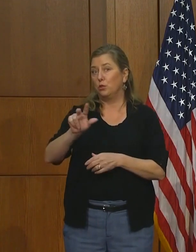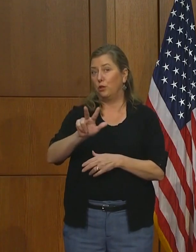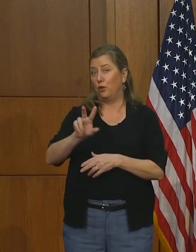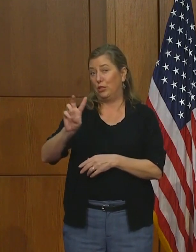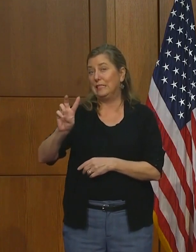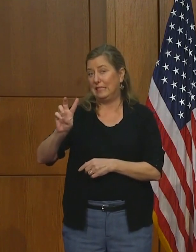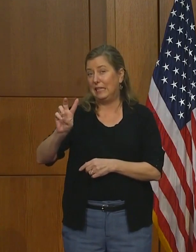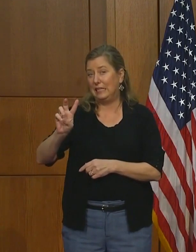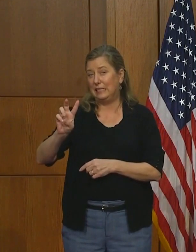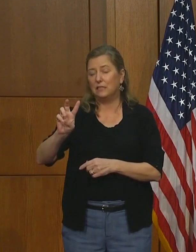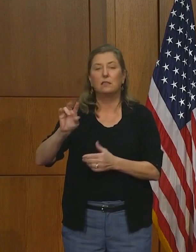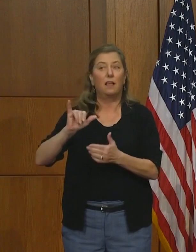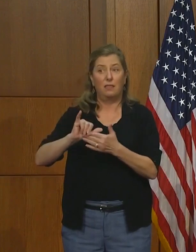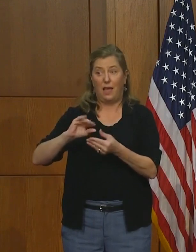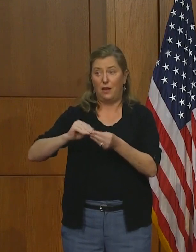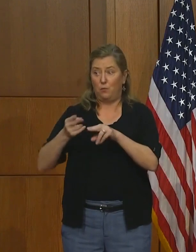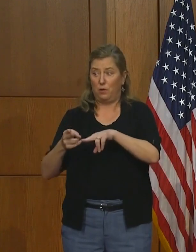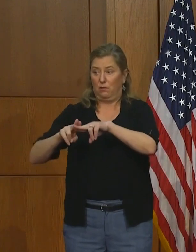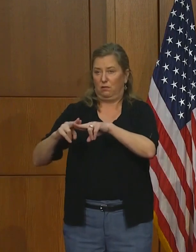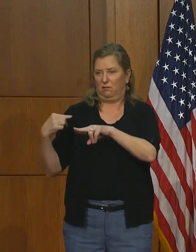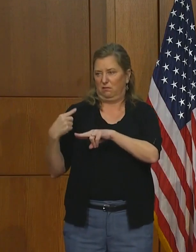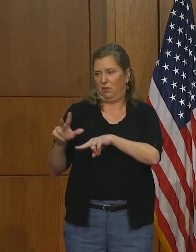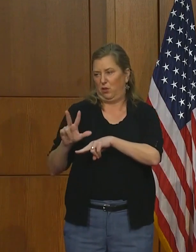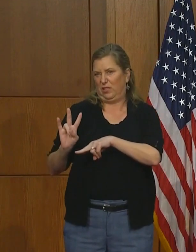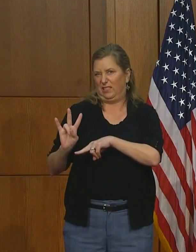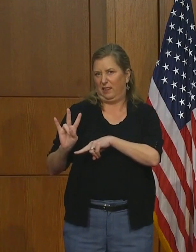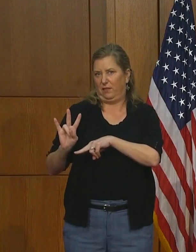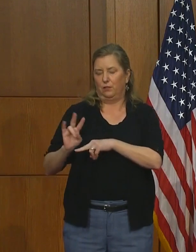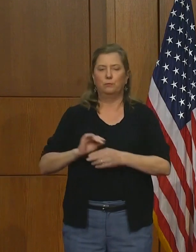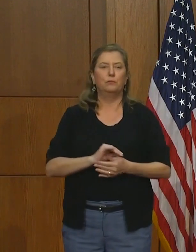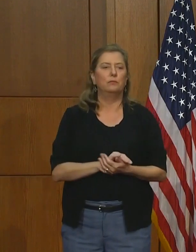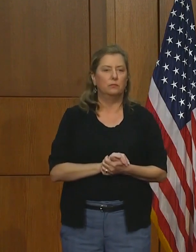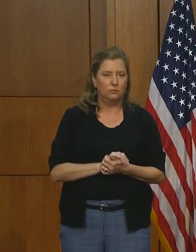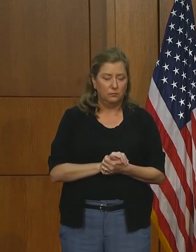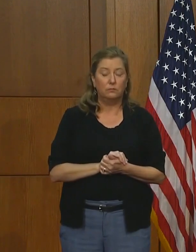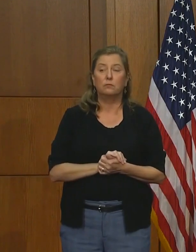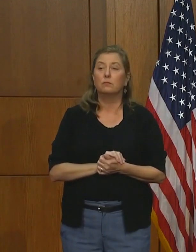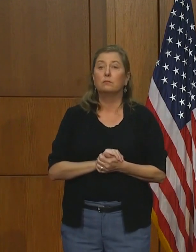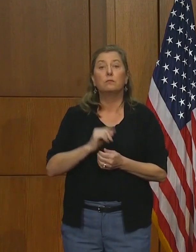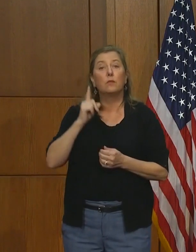DEATHS STAND AT ONE THOUSAND ONE HUNDRED AND THIRTY SIX